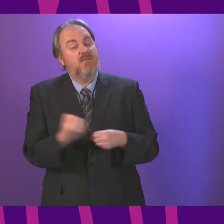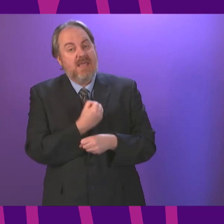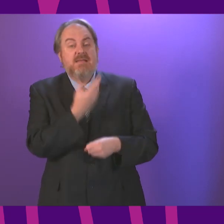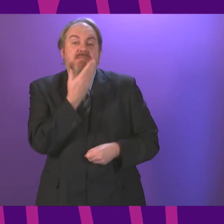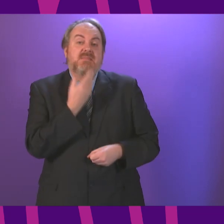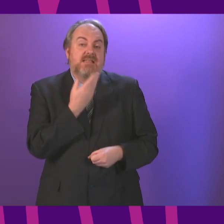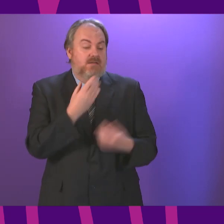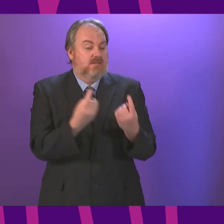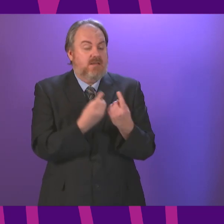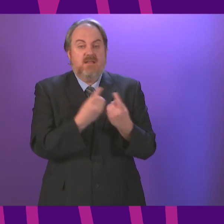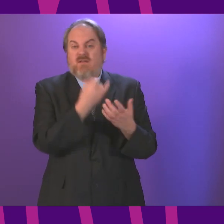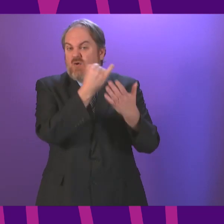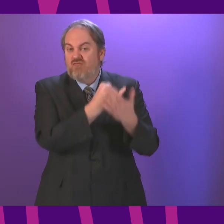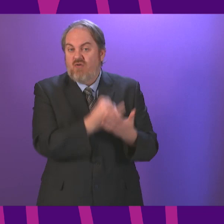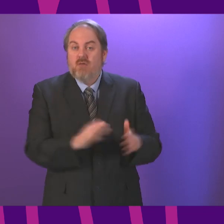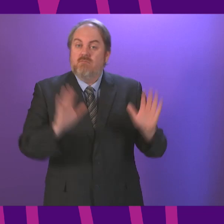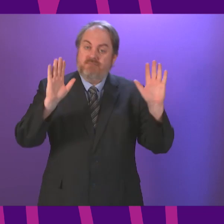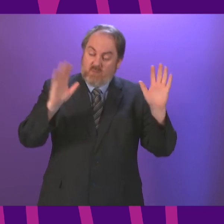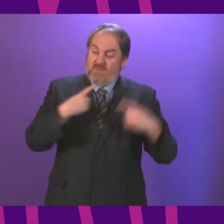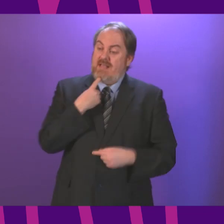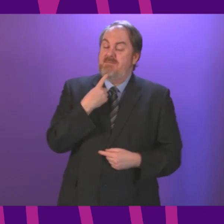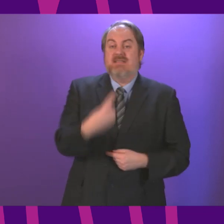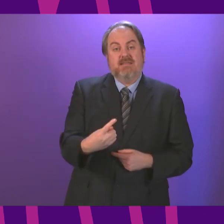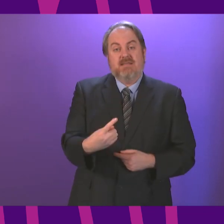wanted to make, why that is the case; and put forward